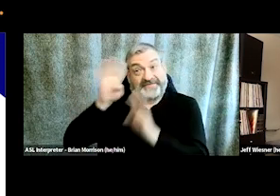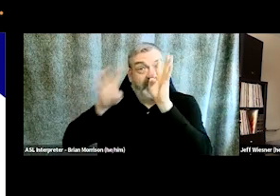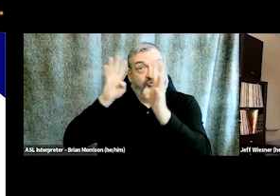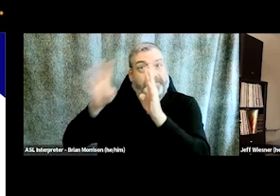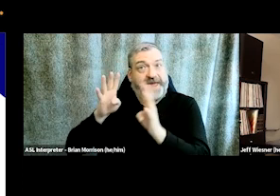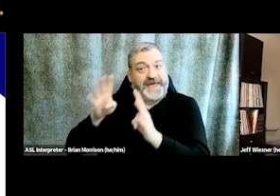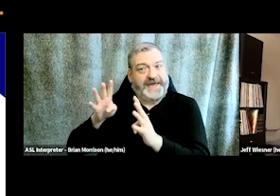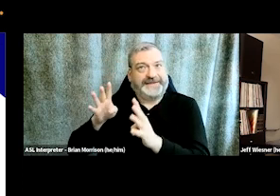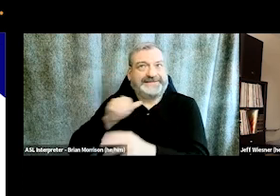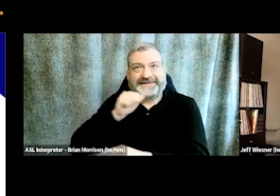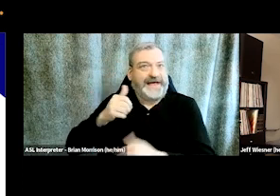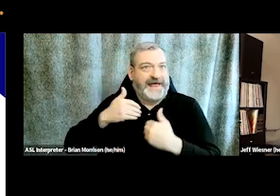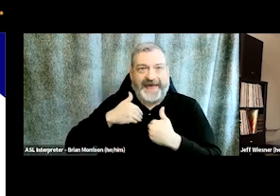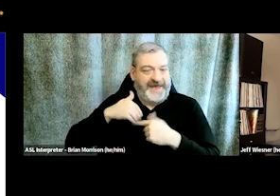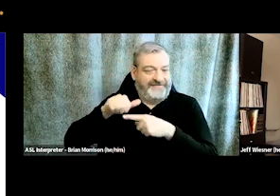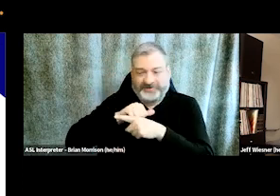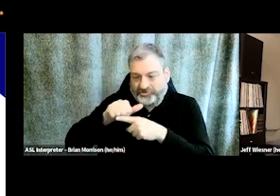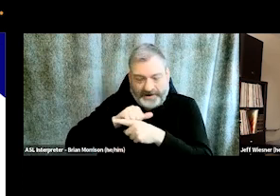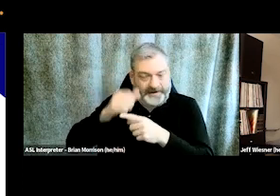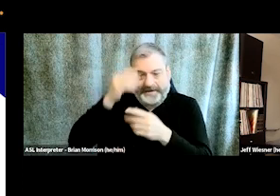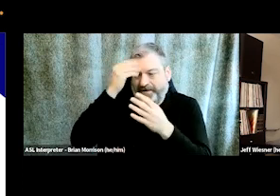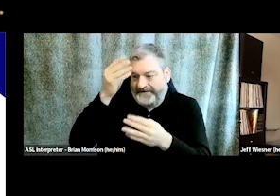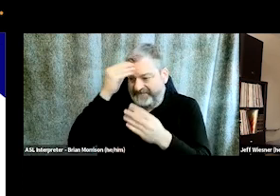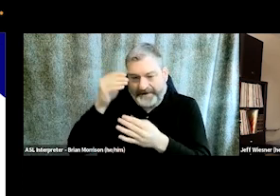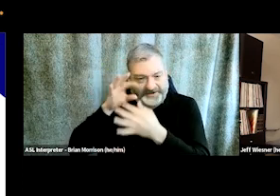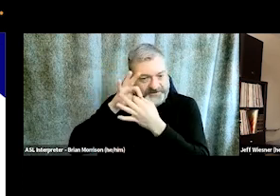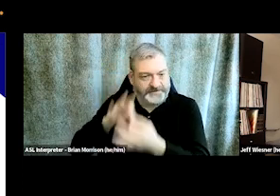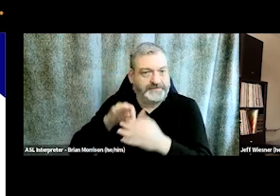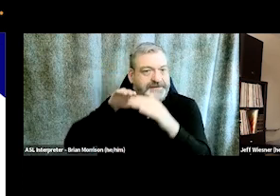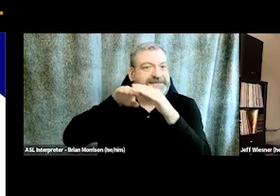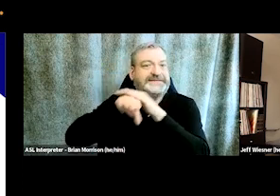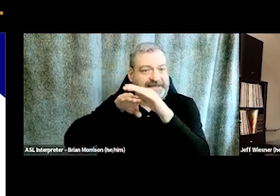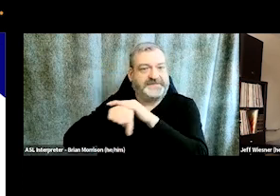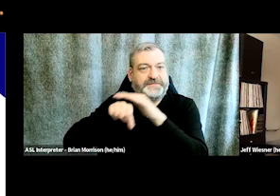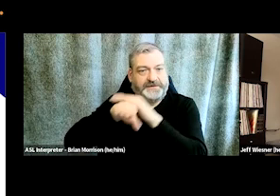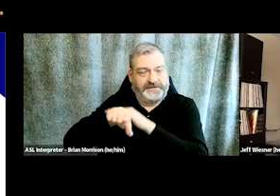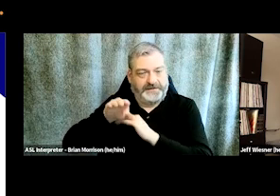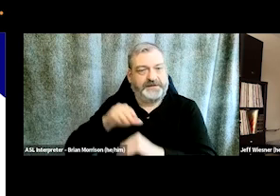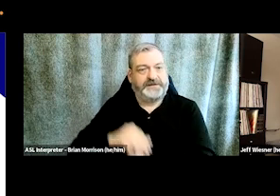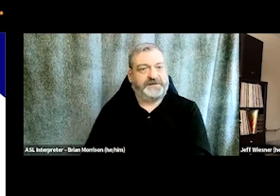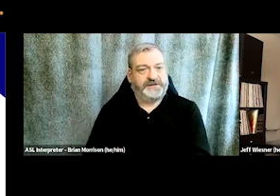understanding or training and making sure that their posts are accessible. So that's what we want to talk about today